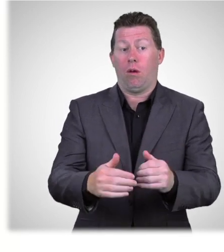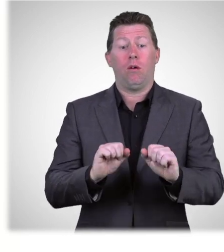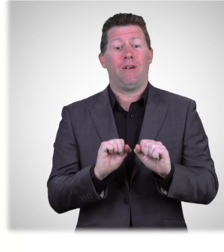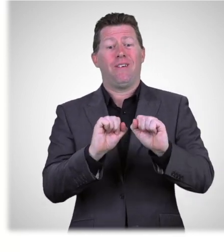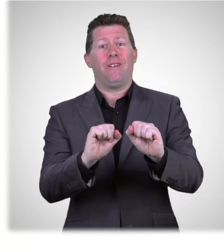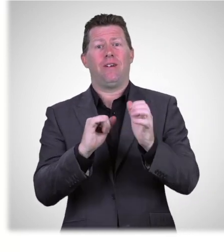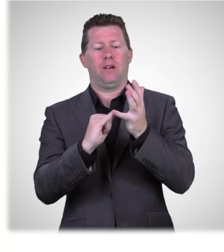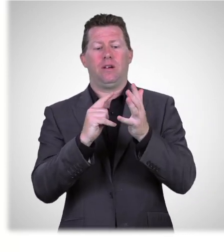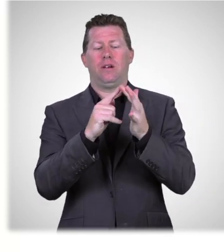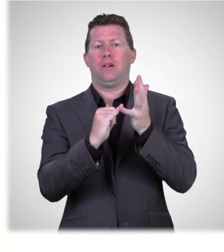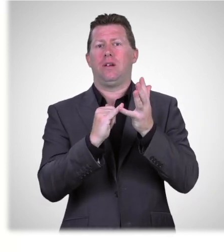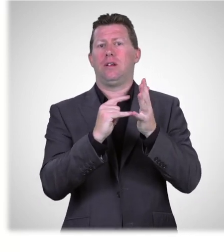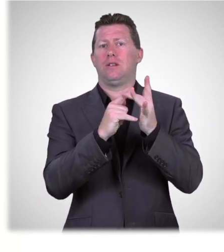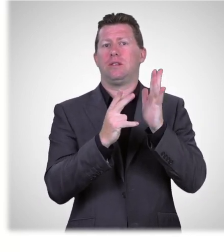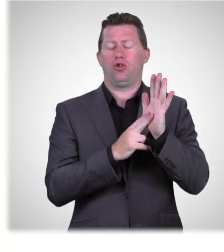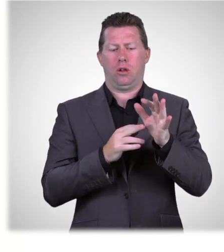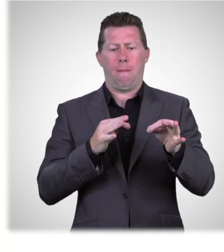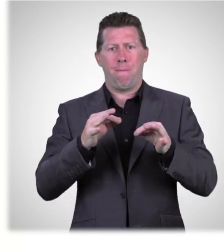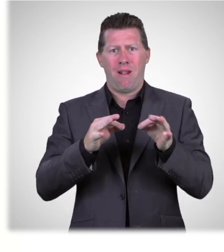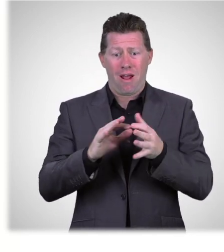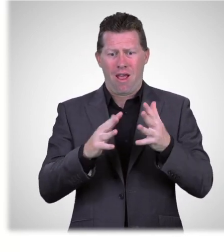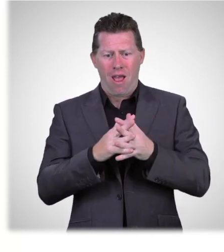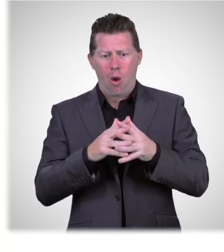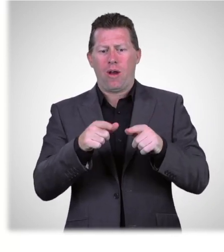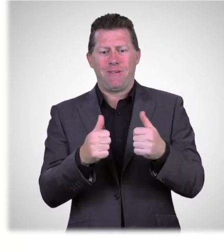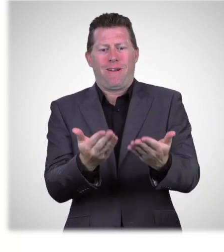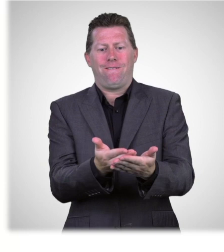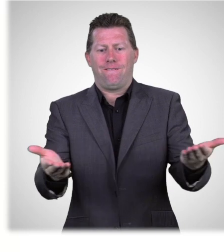The session was planned to help our students become comfortable using our LMS